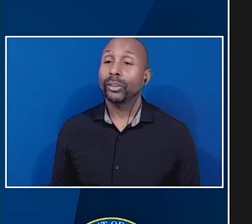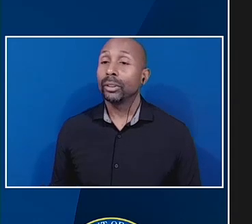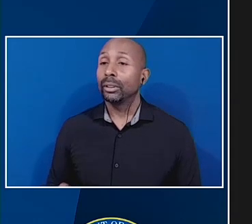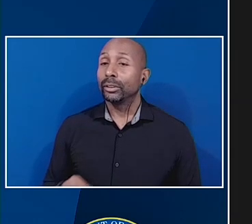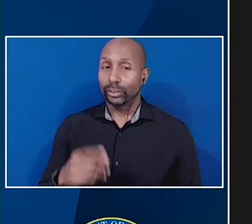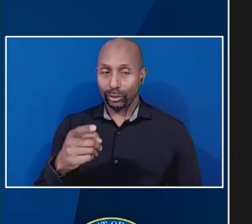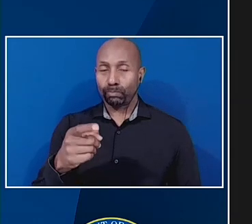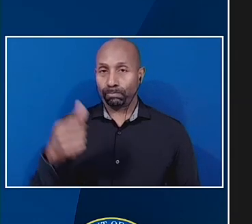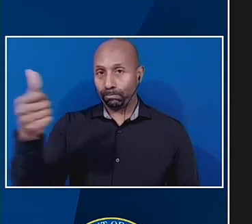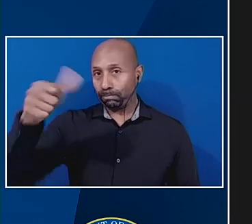602. I'm sorry.